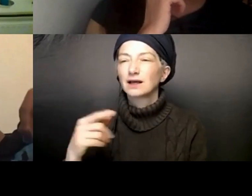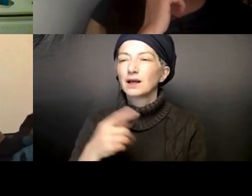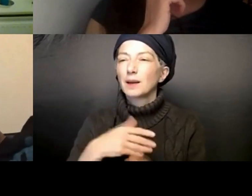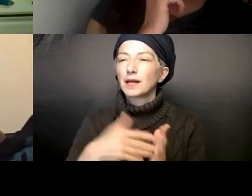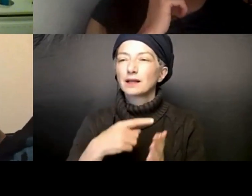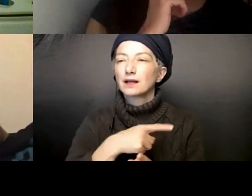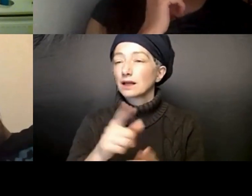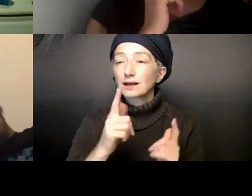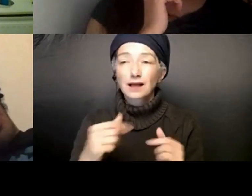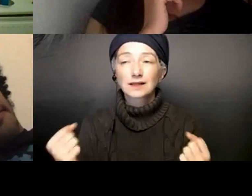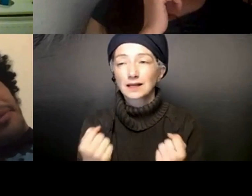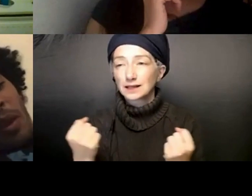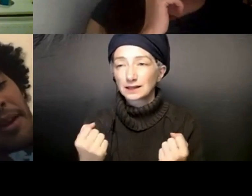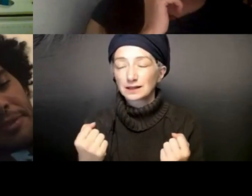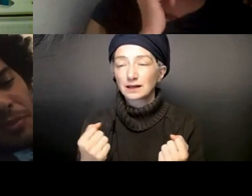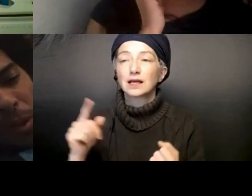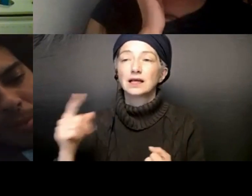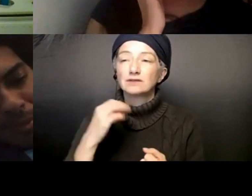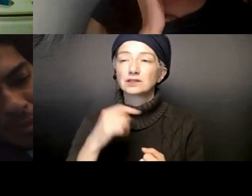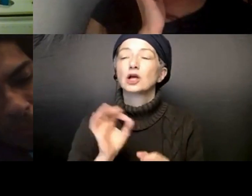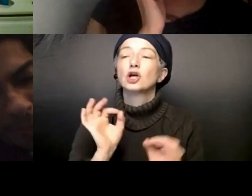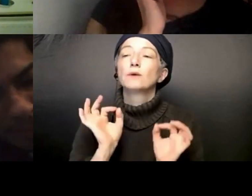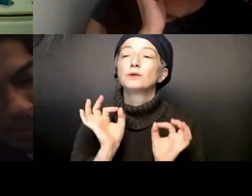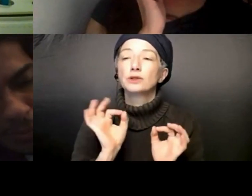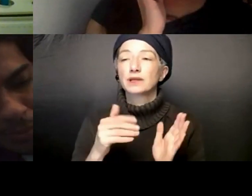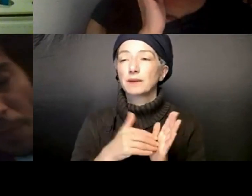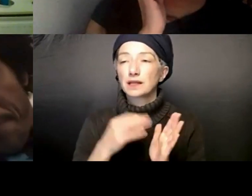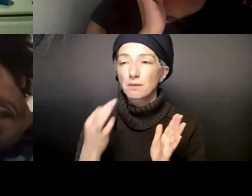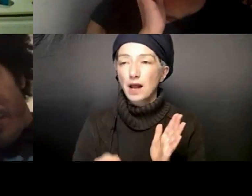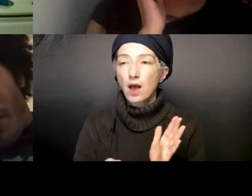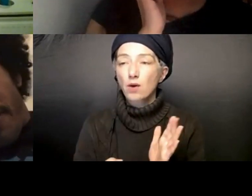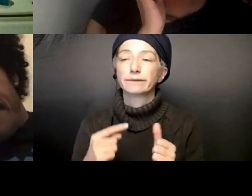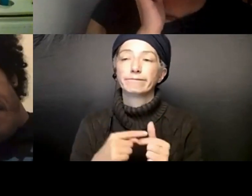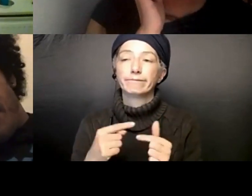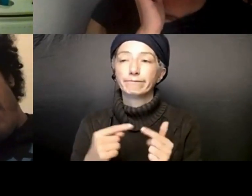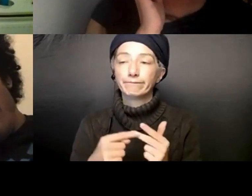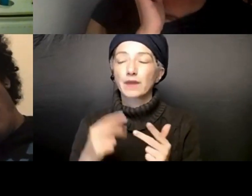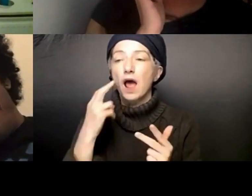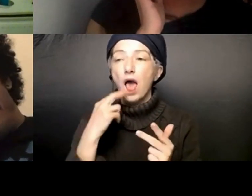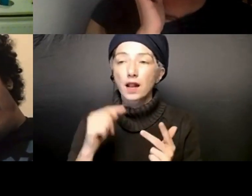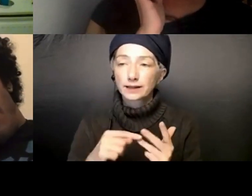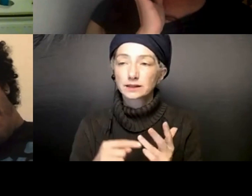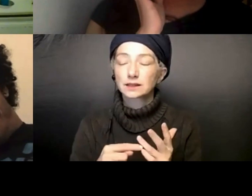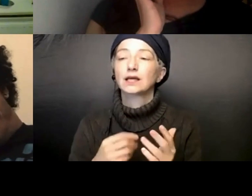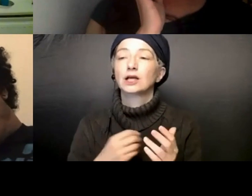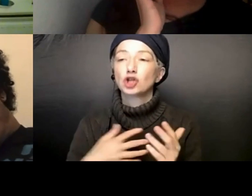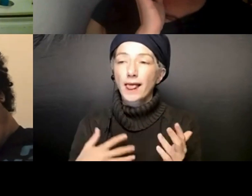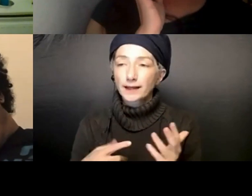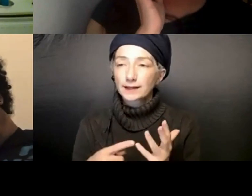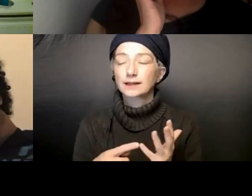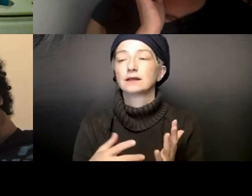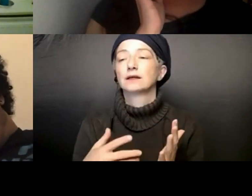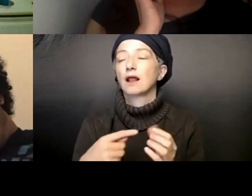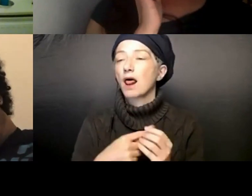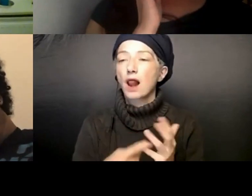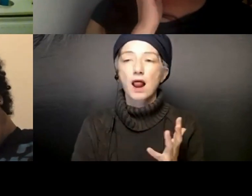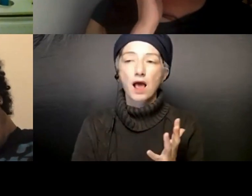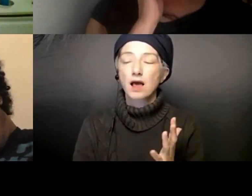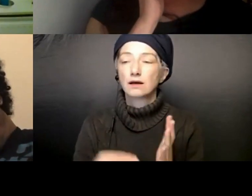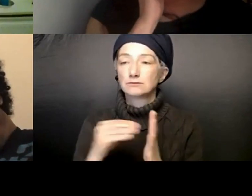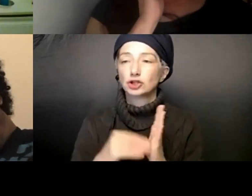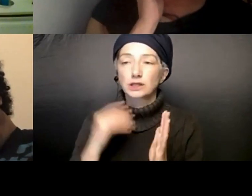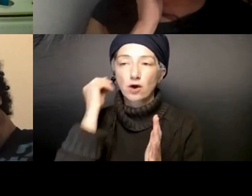They will ask for someone with a specific impairment, age, race, gender presentation, etc.